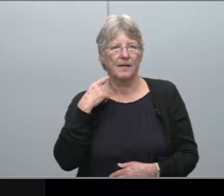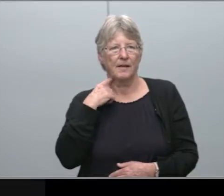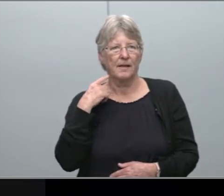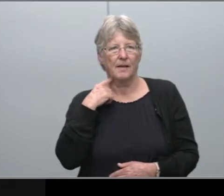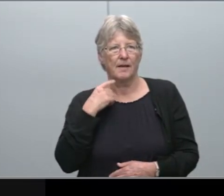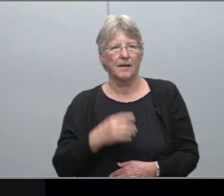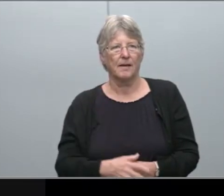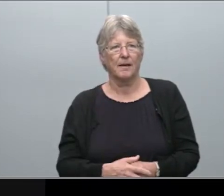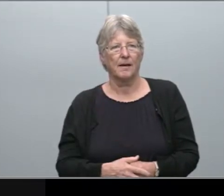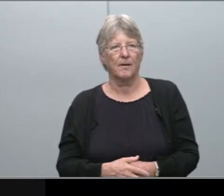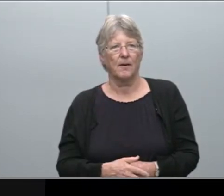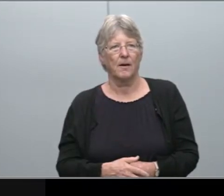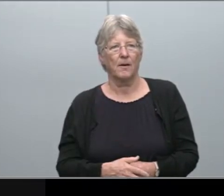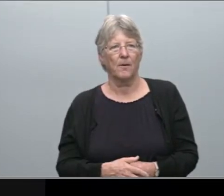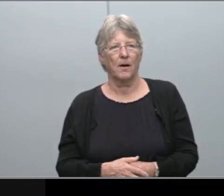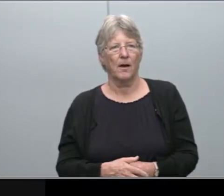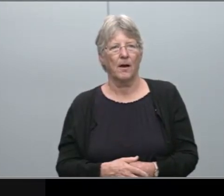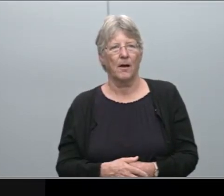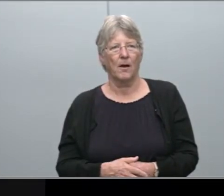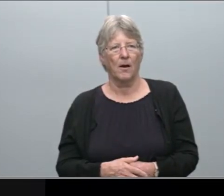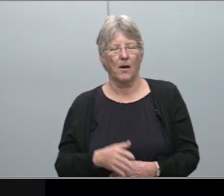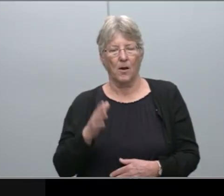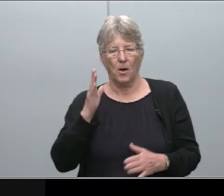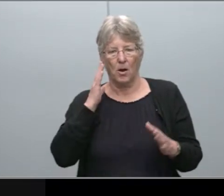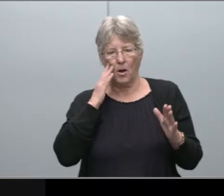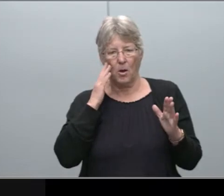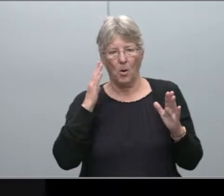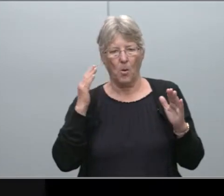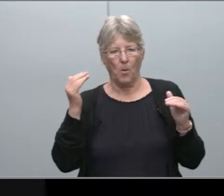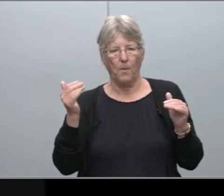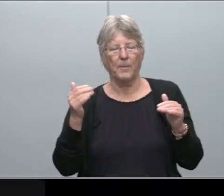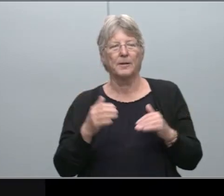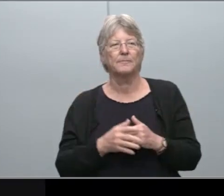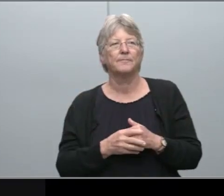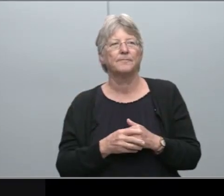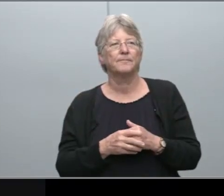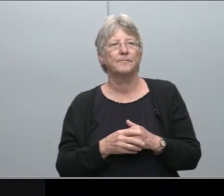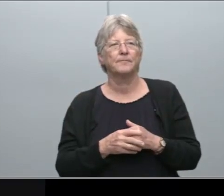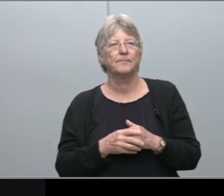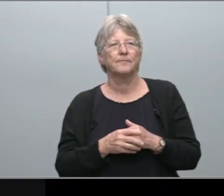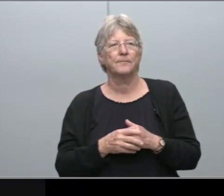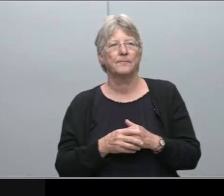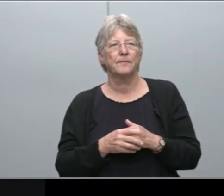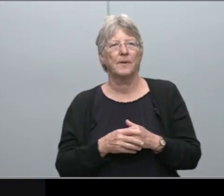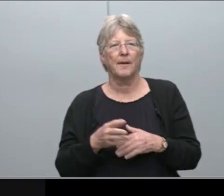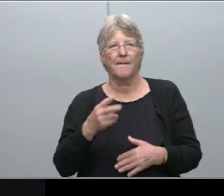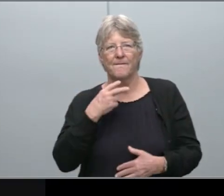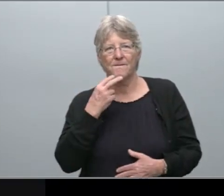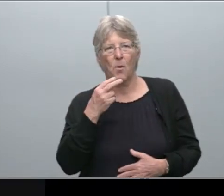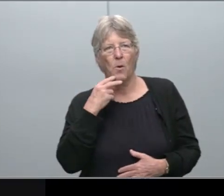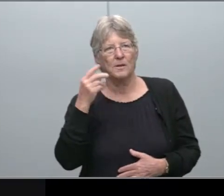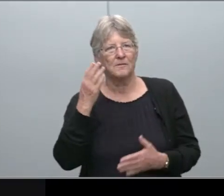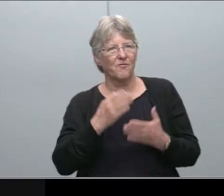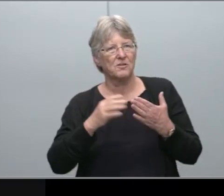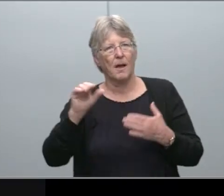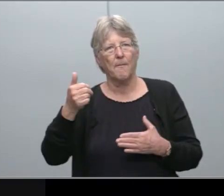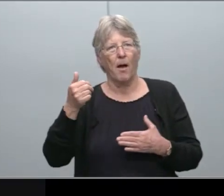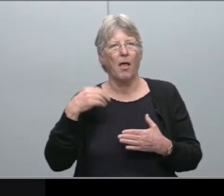during this time, but when it's not, once the stress has not been depleted,